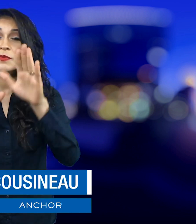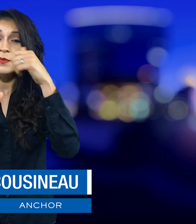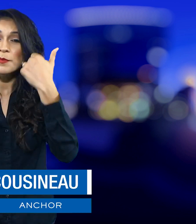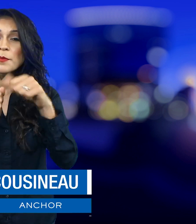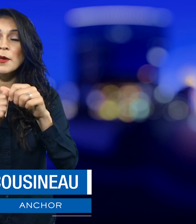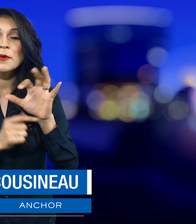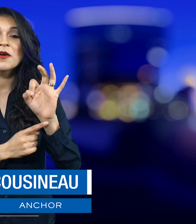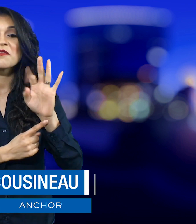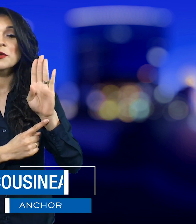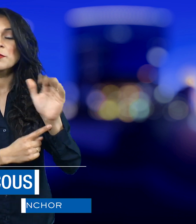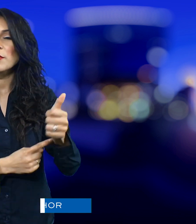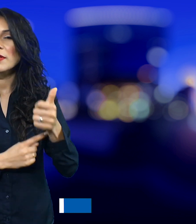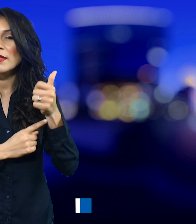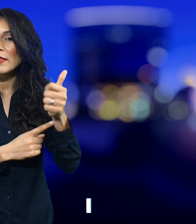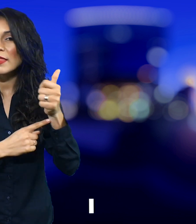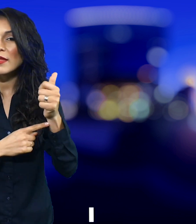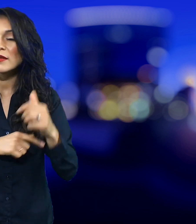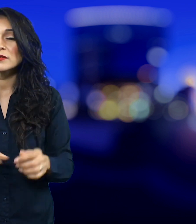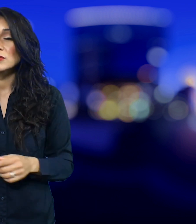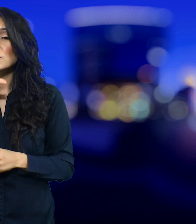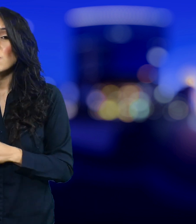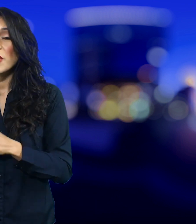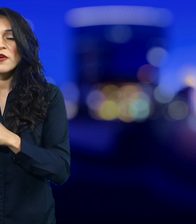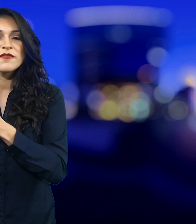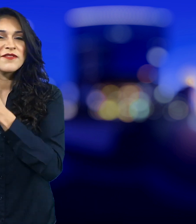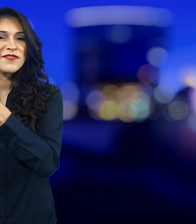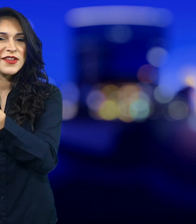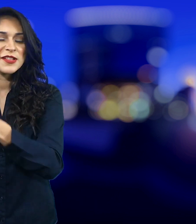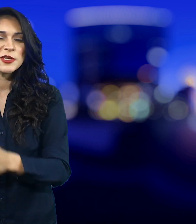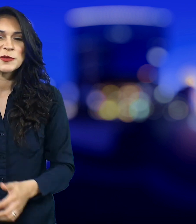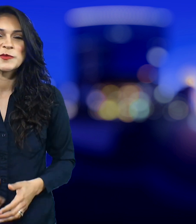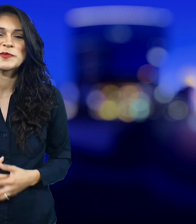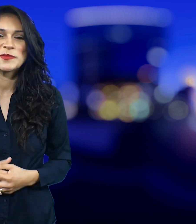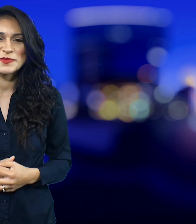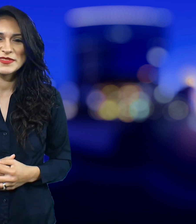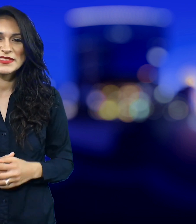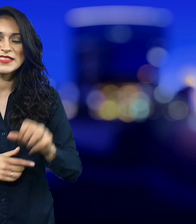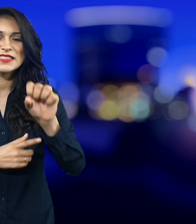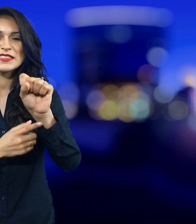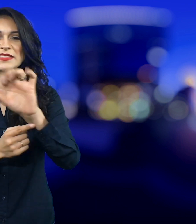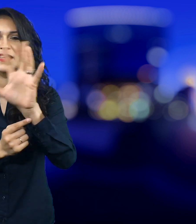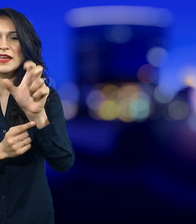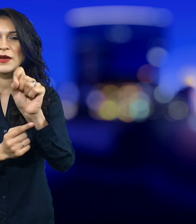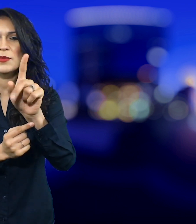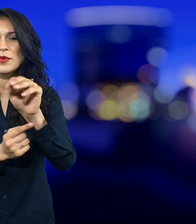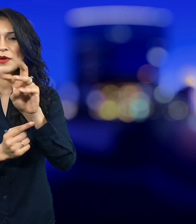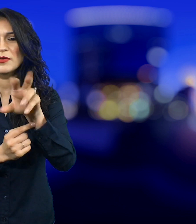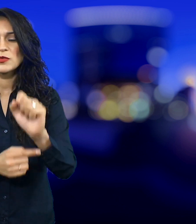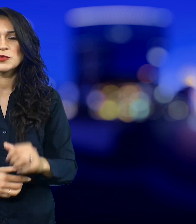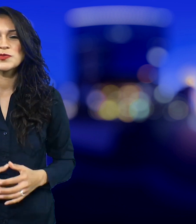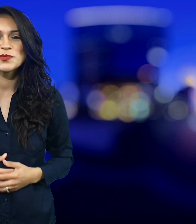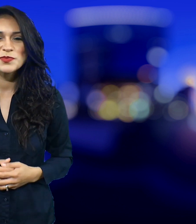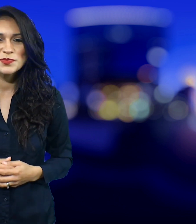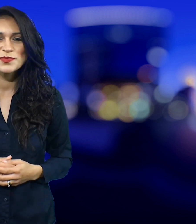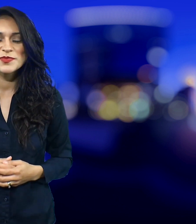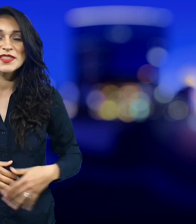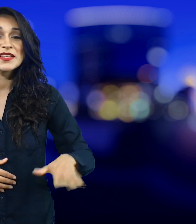Remember to like us on Facebook and follow us on Twitter. Sign1News.